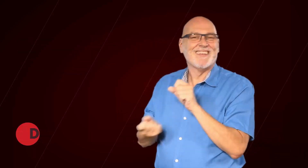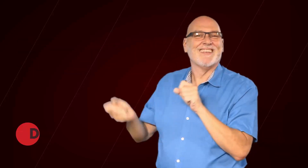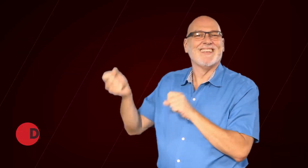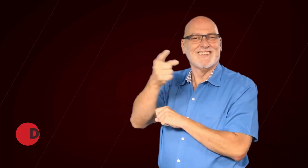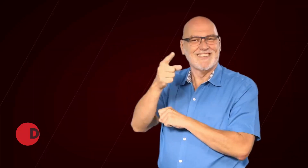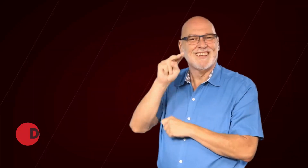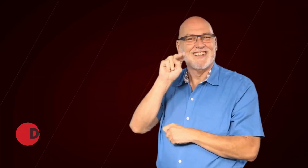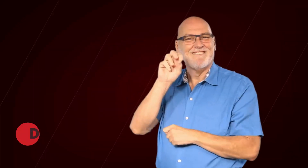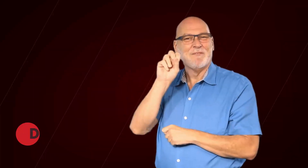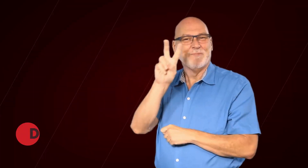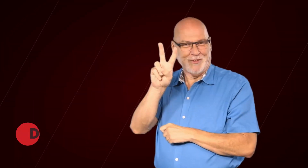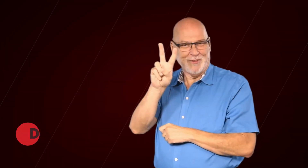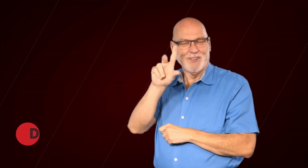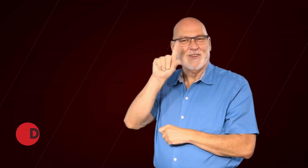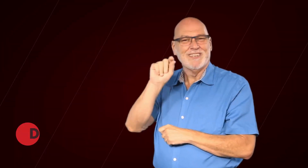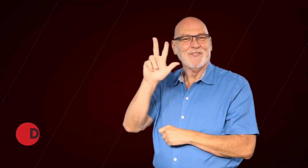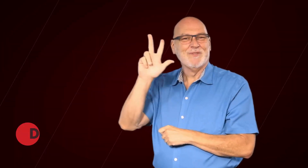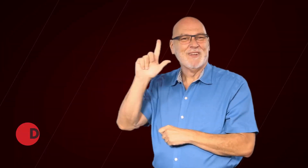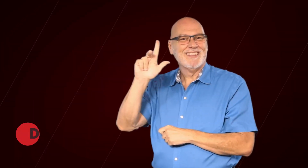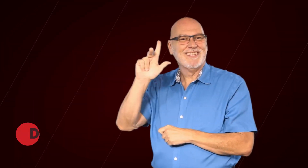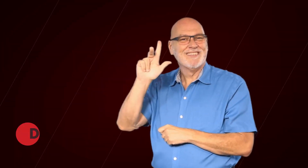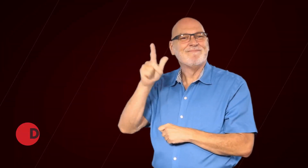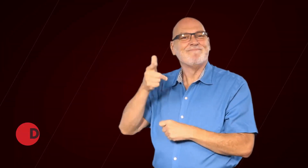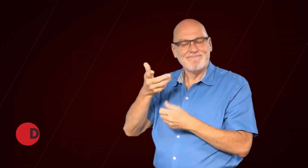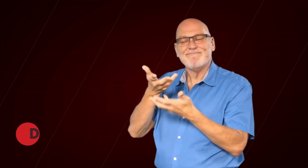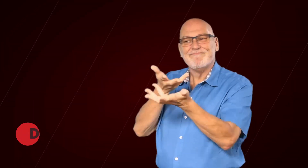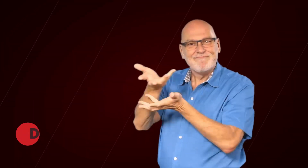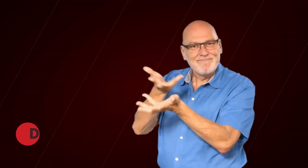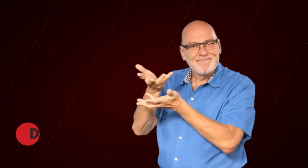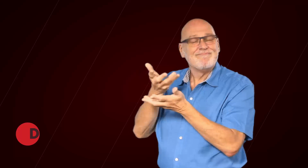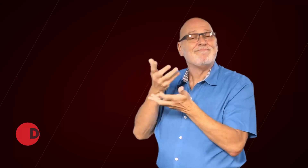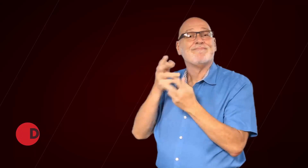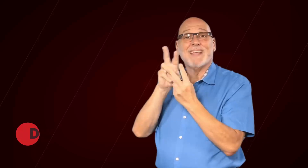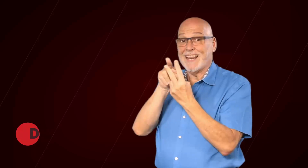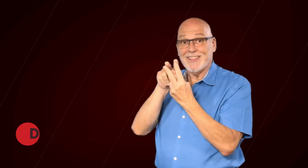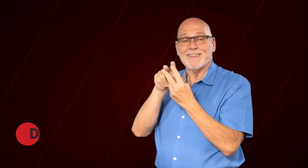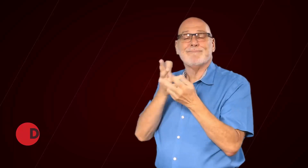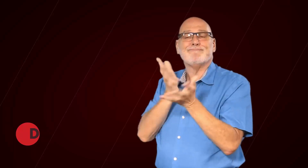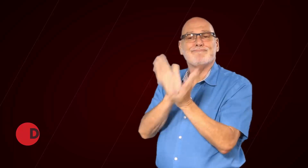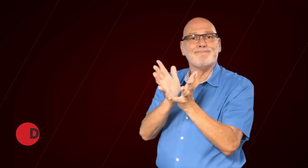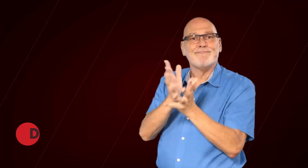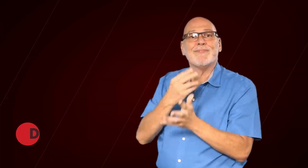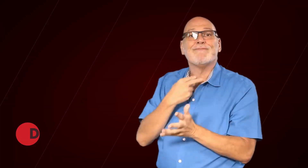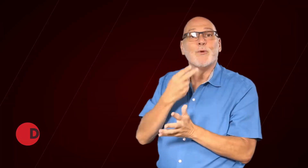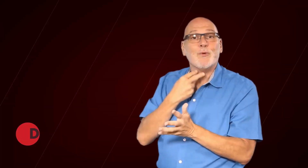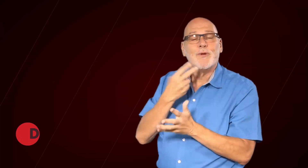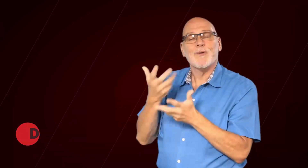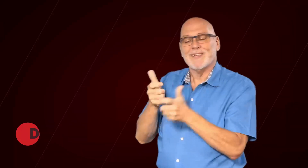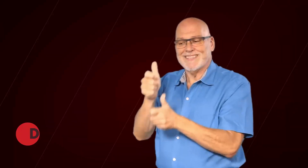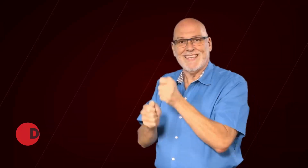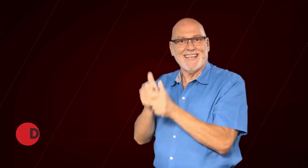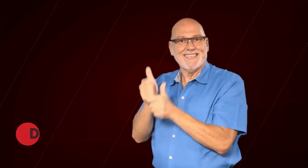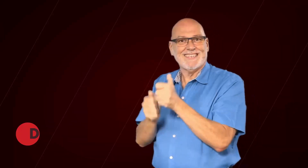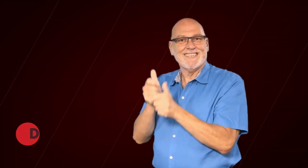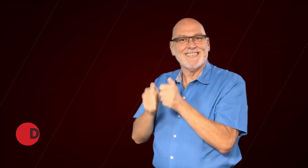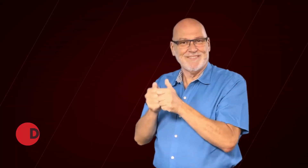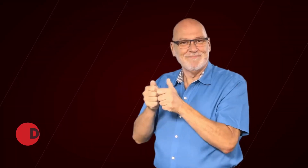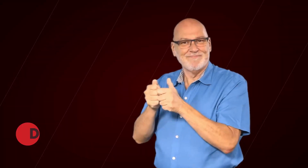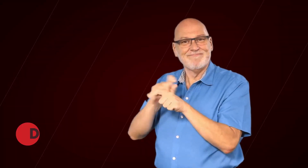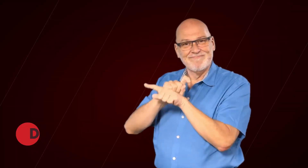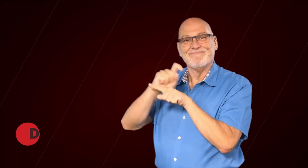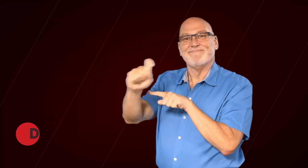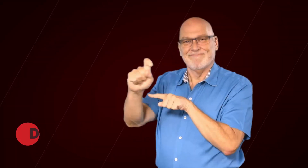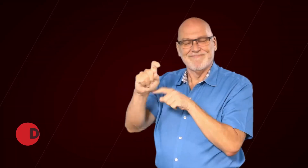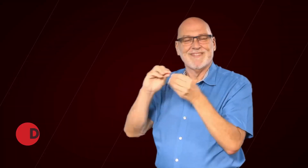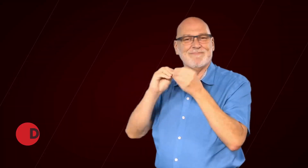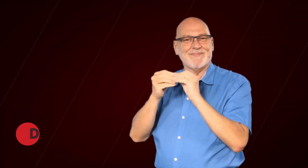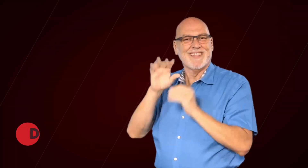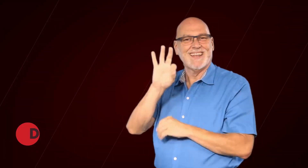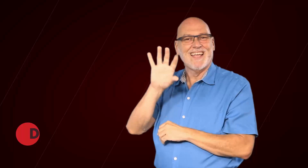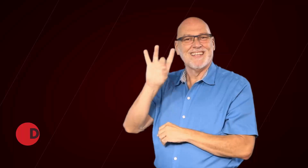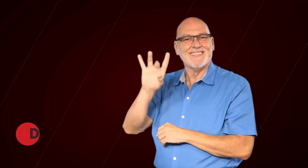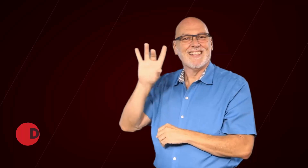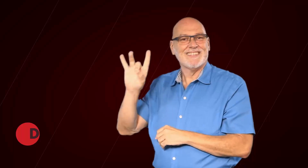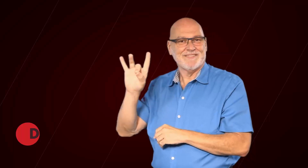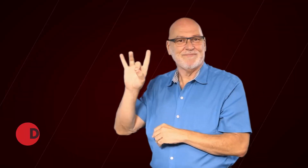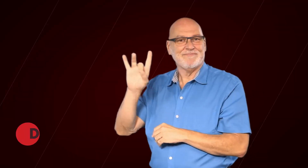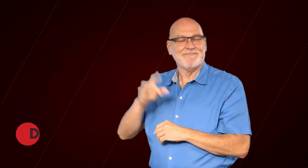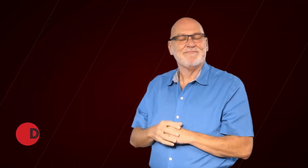November 2023 to handle voice and text calls to 988.